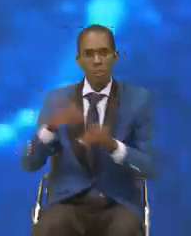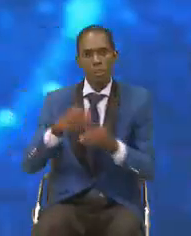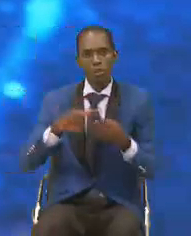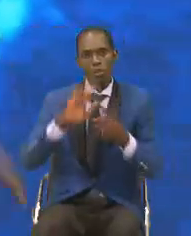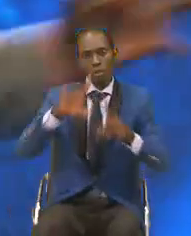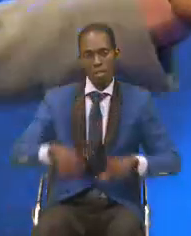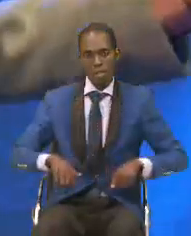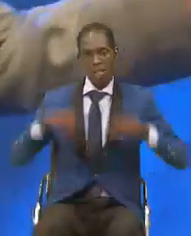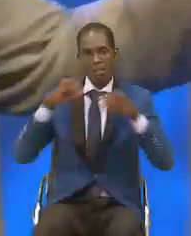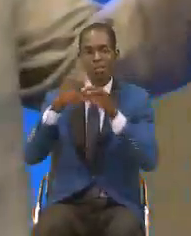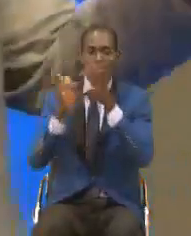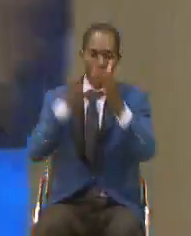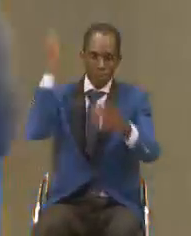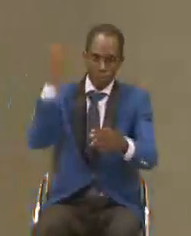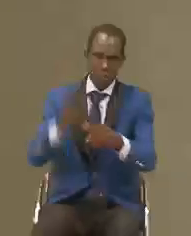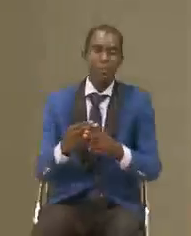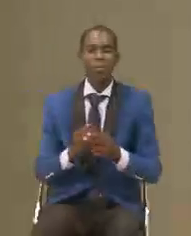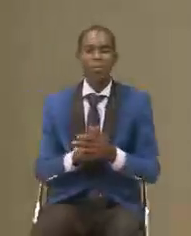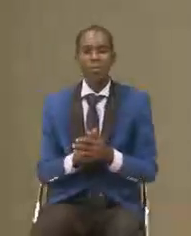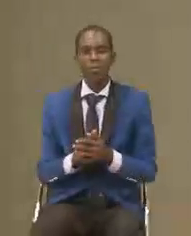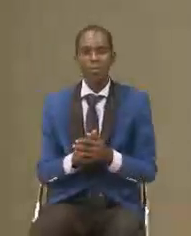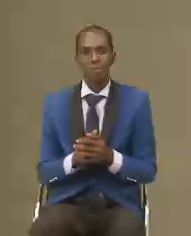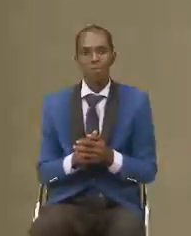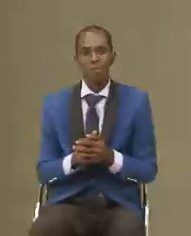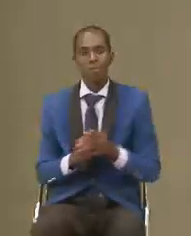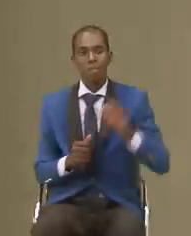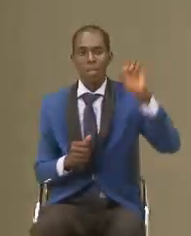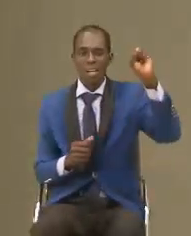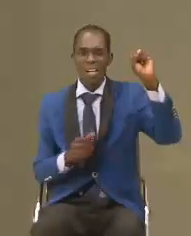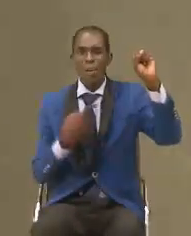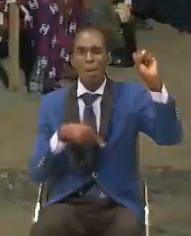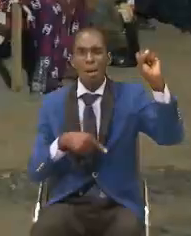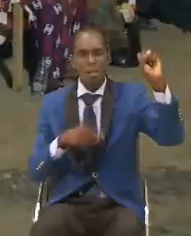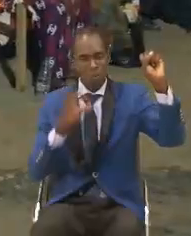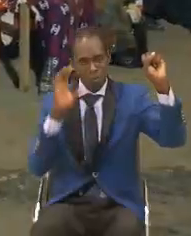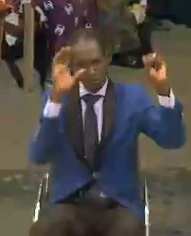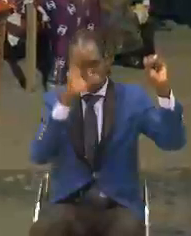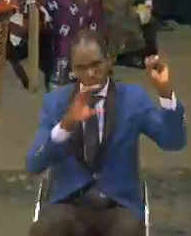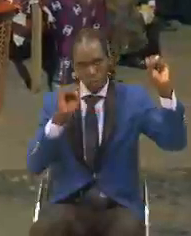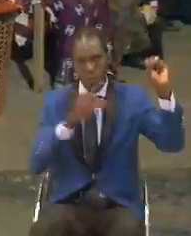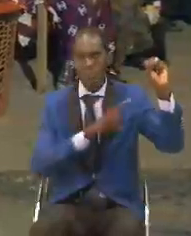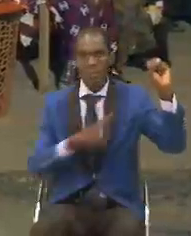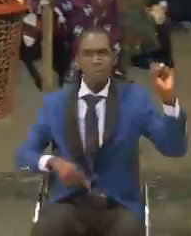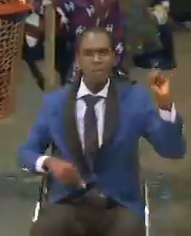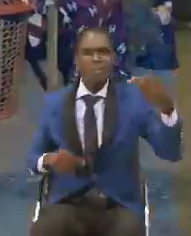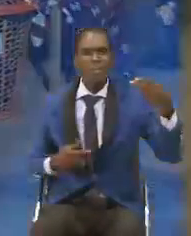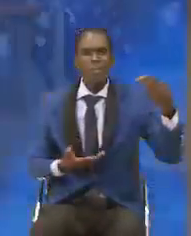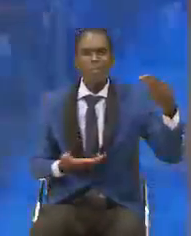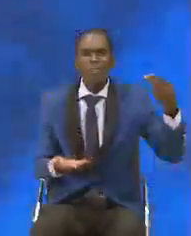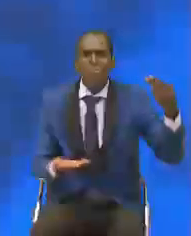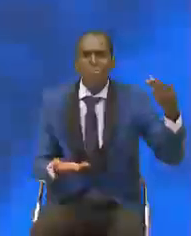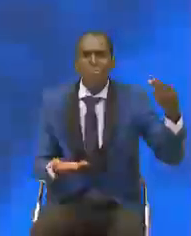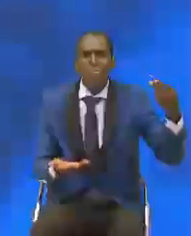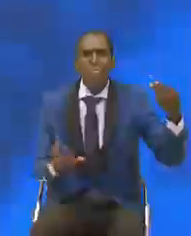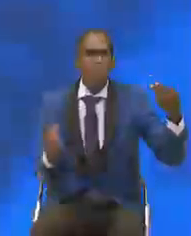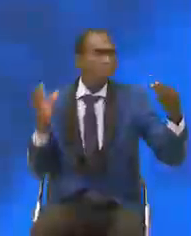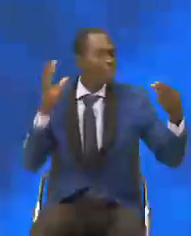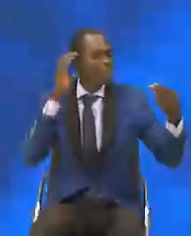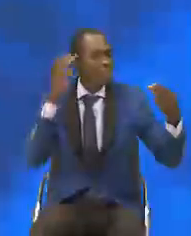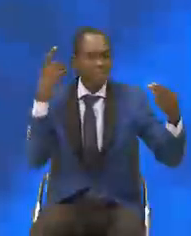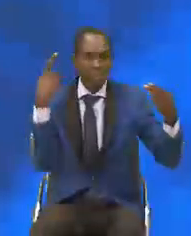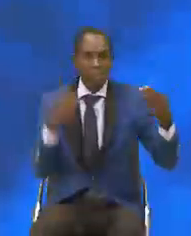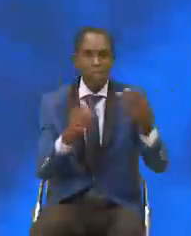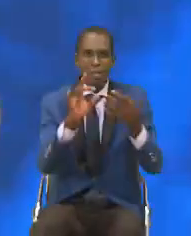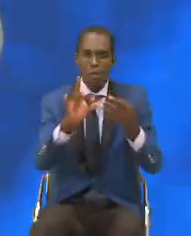we'll bring all good things eat your life in jesus name is seek the lord each